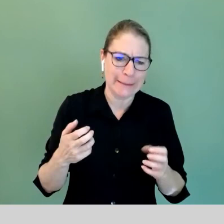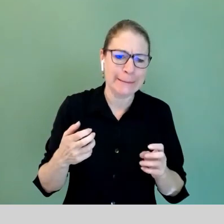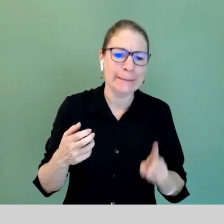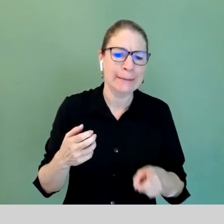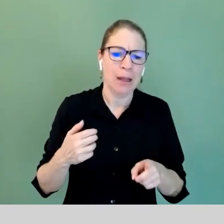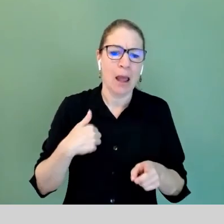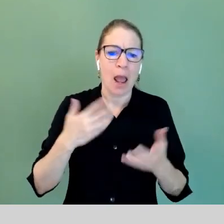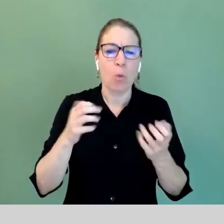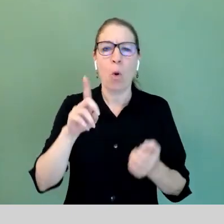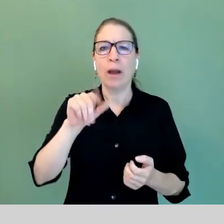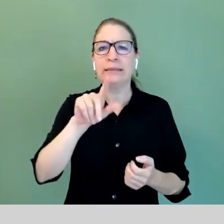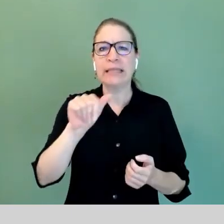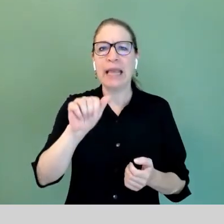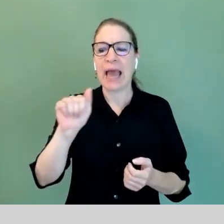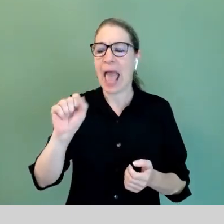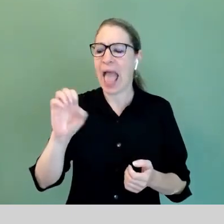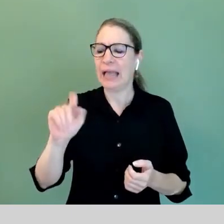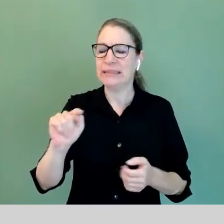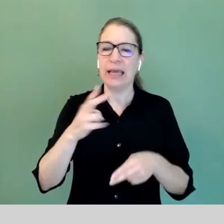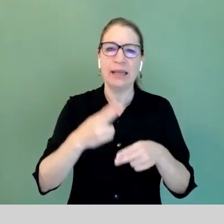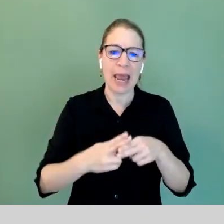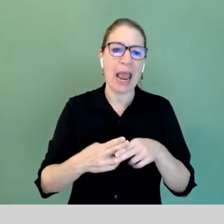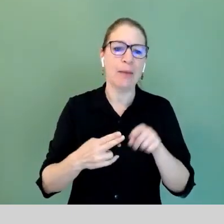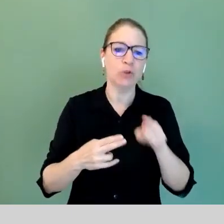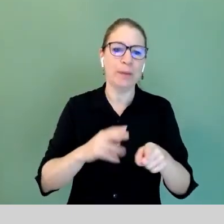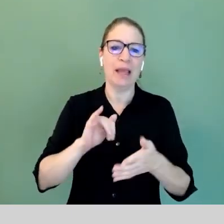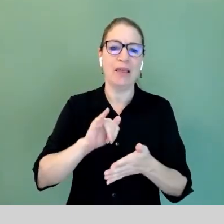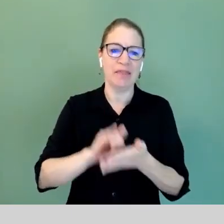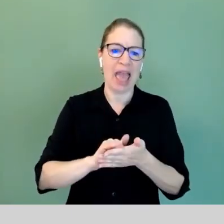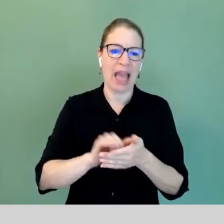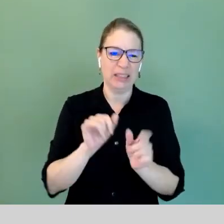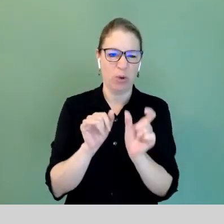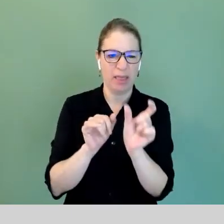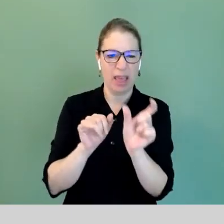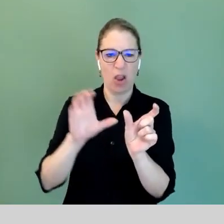I want my data asset name to be that particular CSV file.